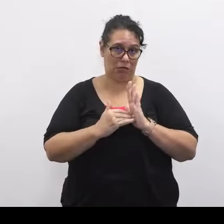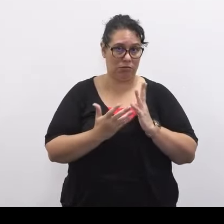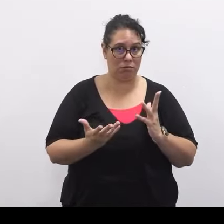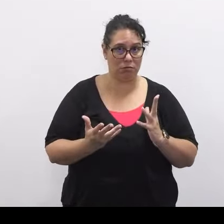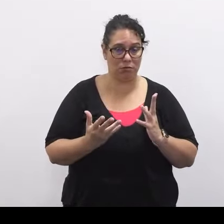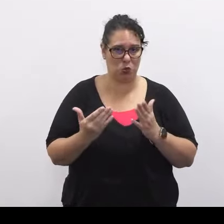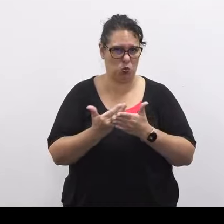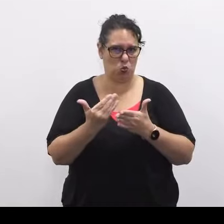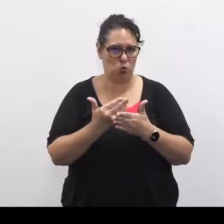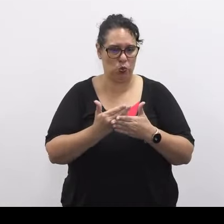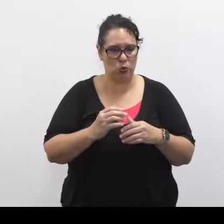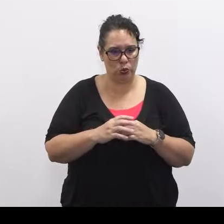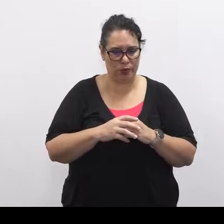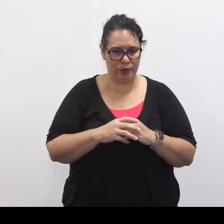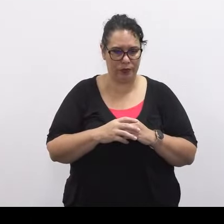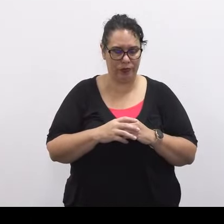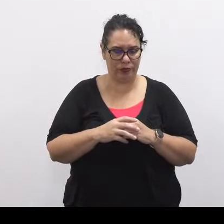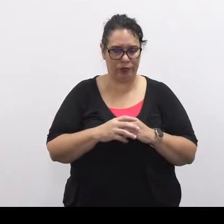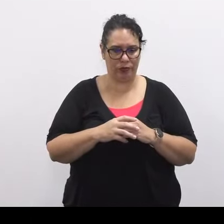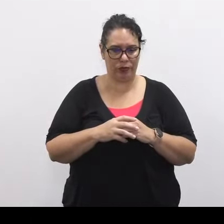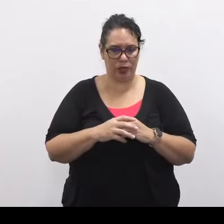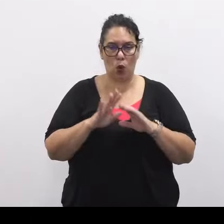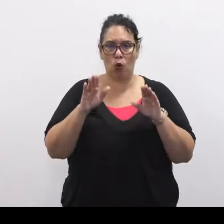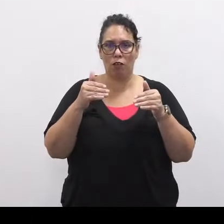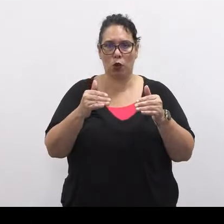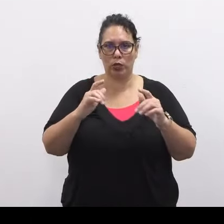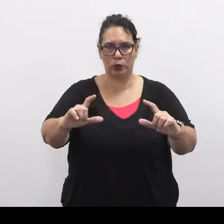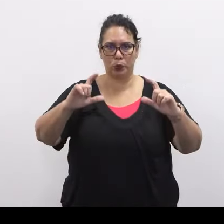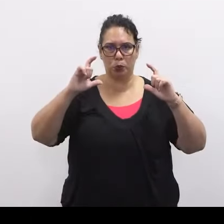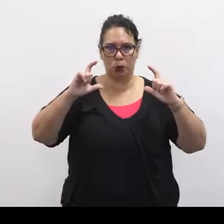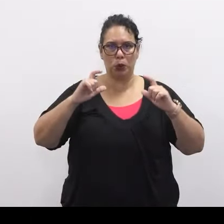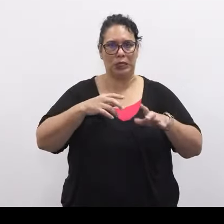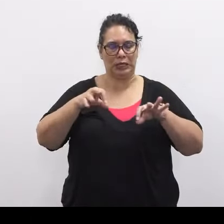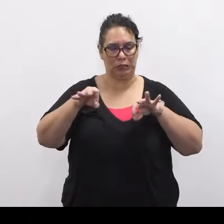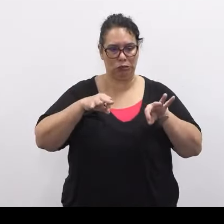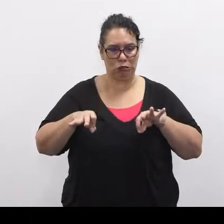And we'll go into focus on some on these areas and describe these areas.